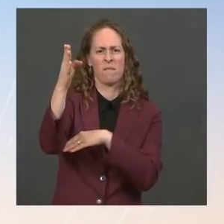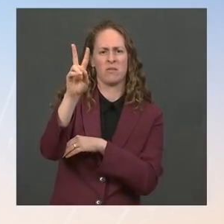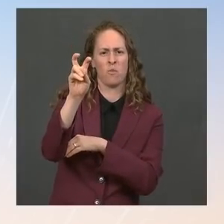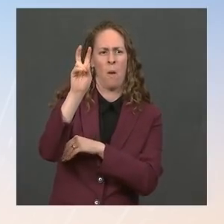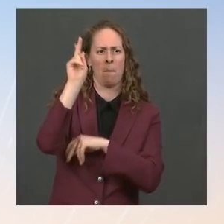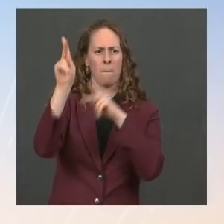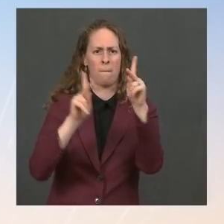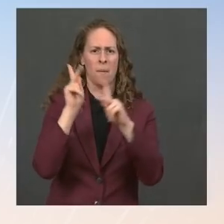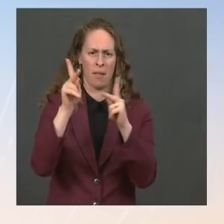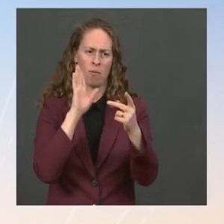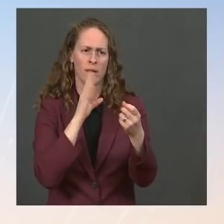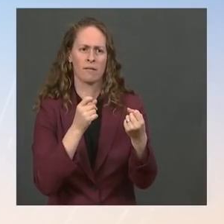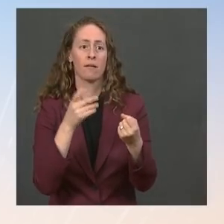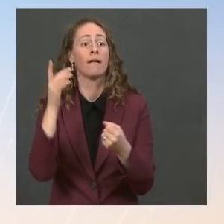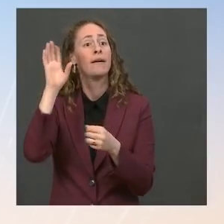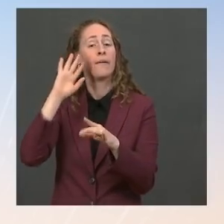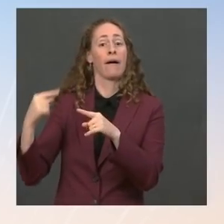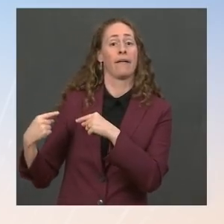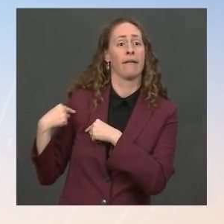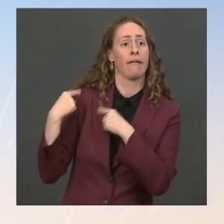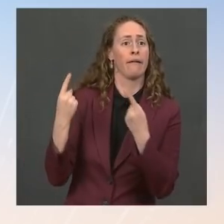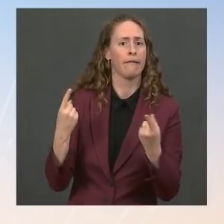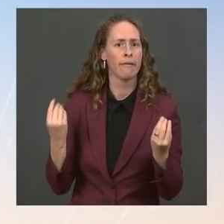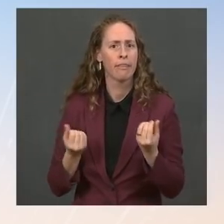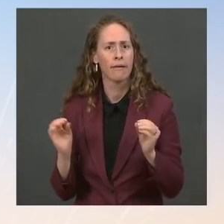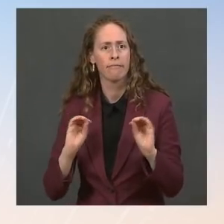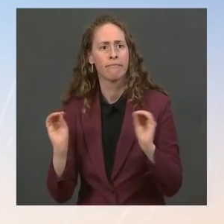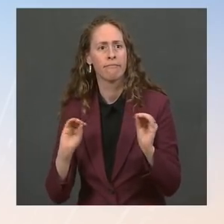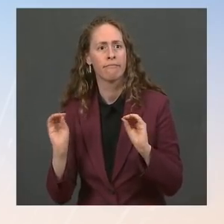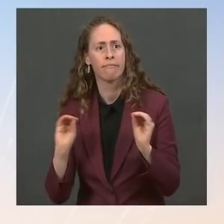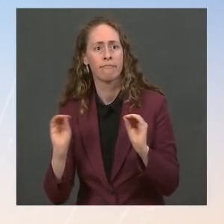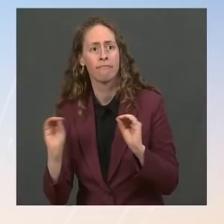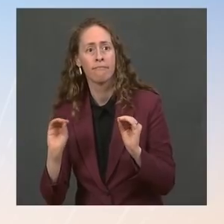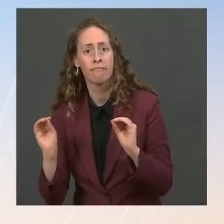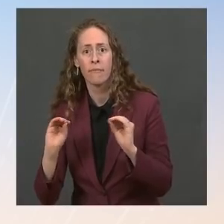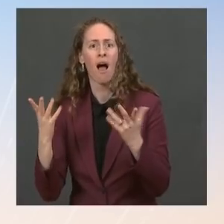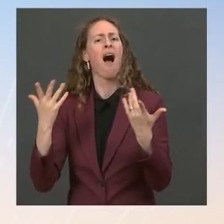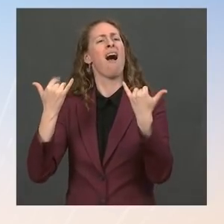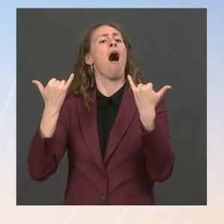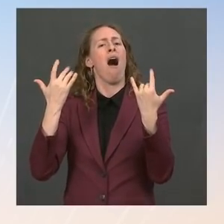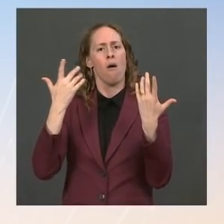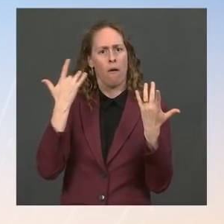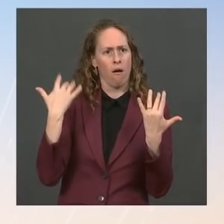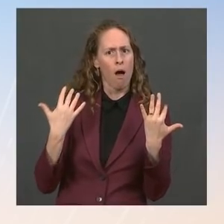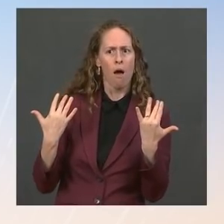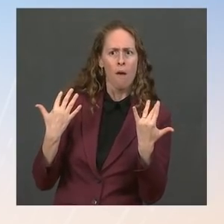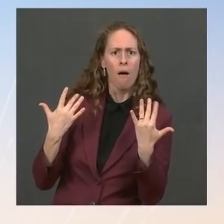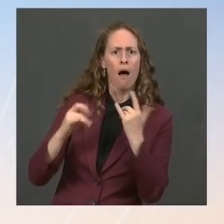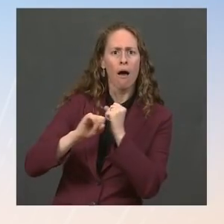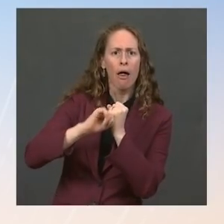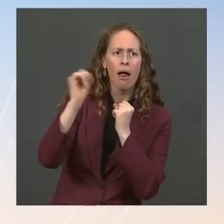in an unprecedented way and for no good reason. These members have refused to show up at committee meetings,